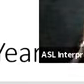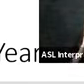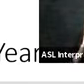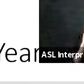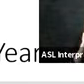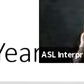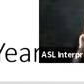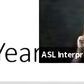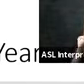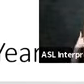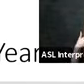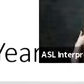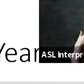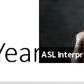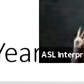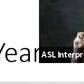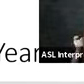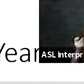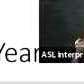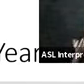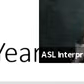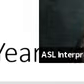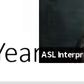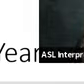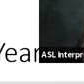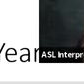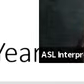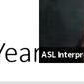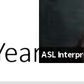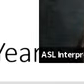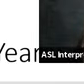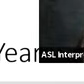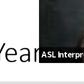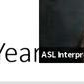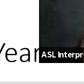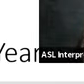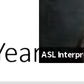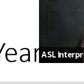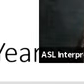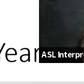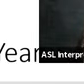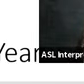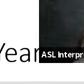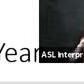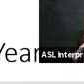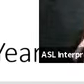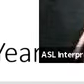have not been vaccine eligible until the recent decision came out.